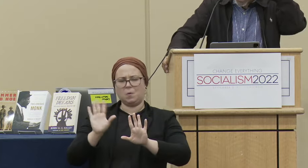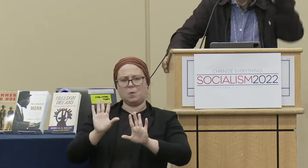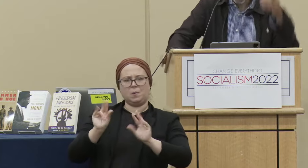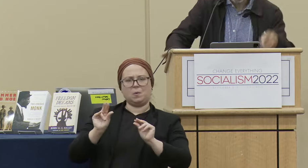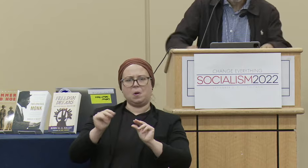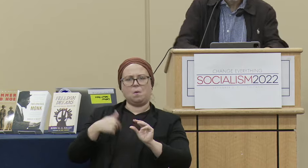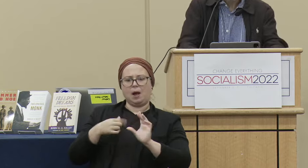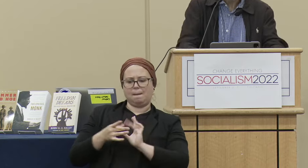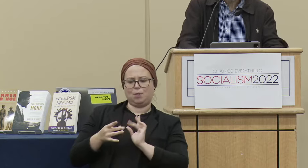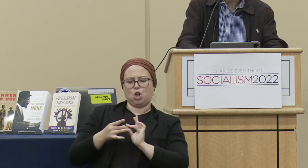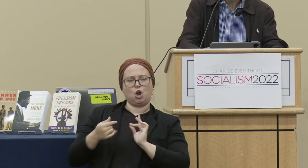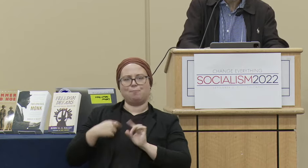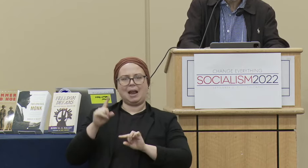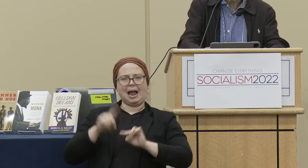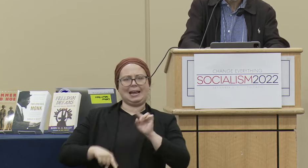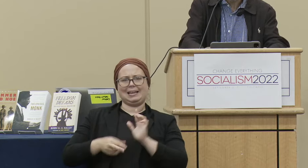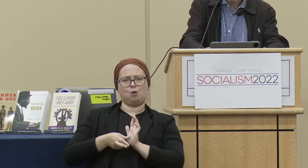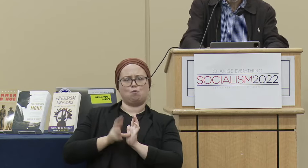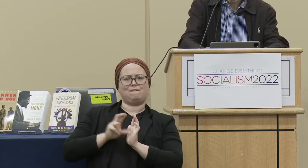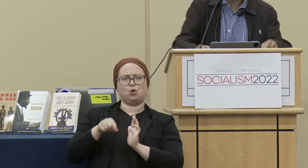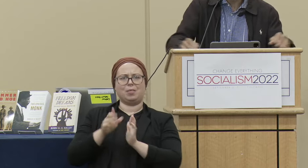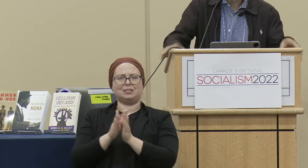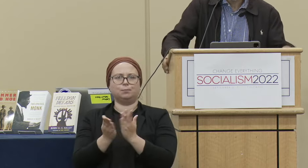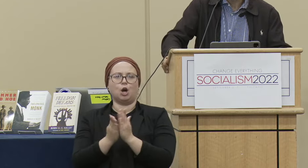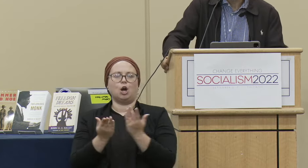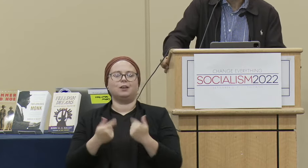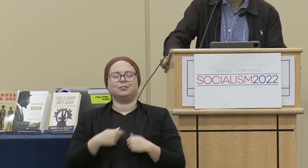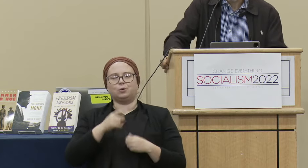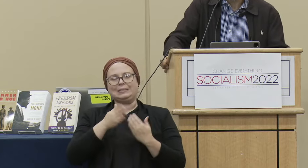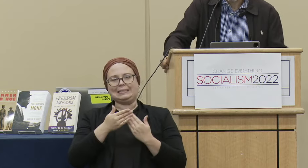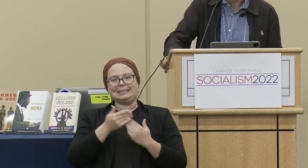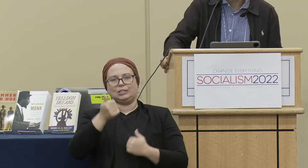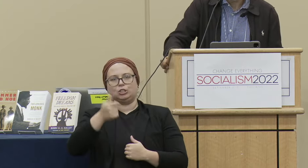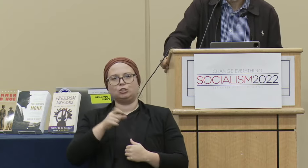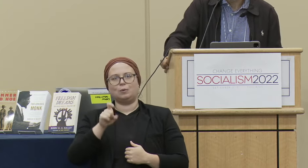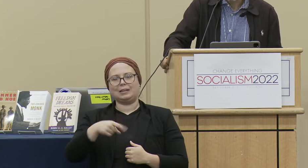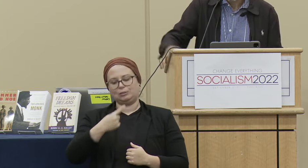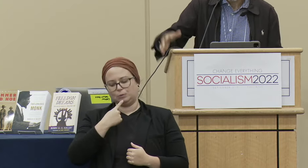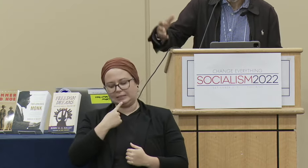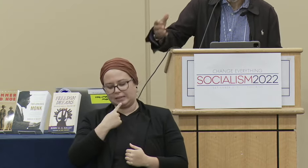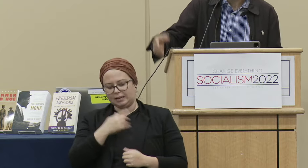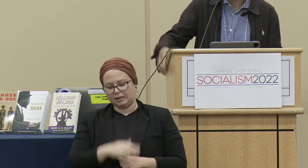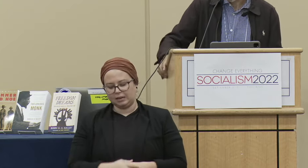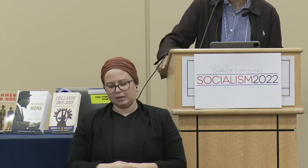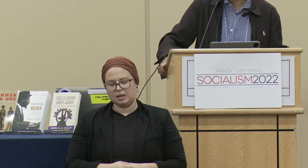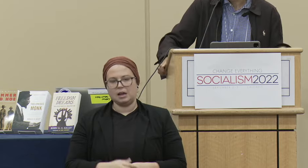to avoid reviewing them . It's like a conflict of interest. No, I blurbed it, can't review the book. It's a little bit